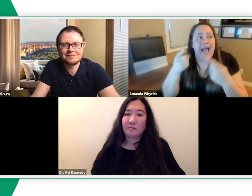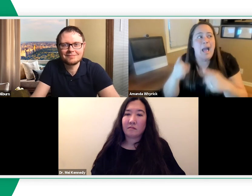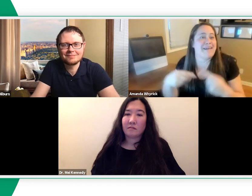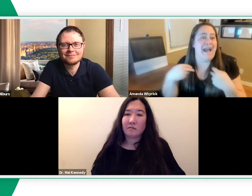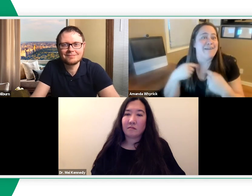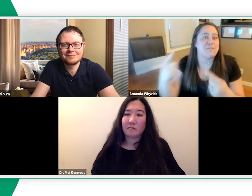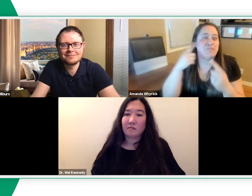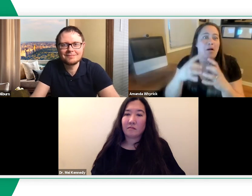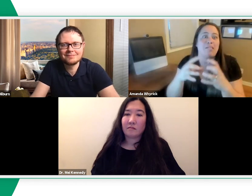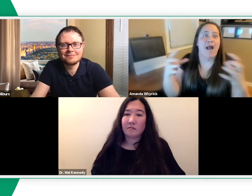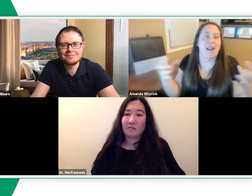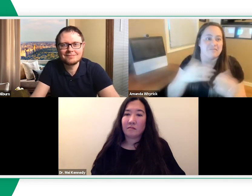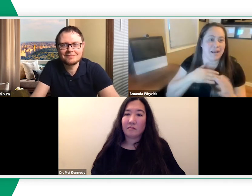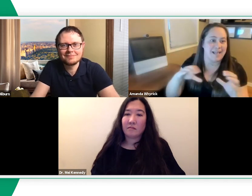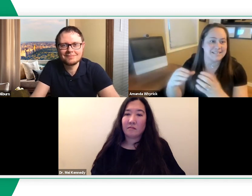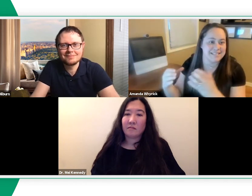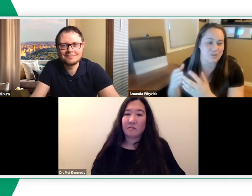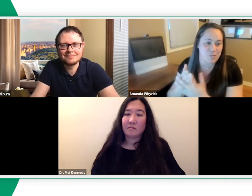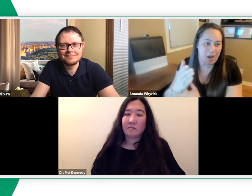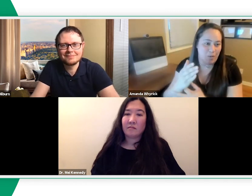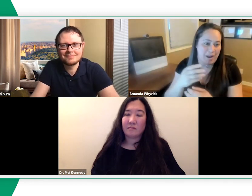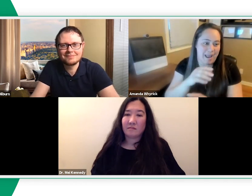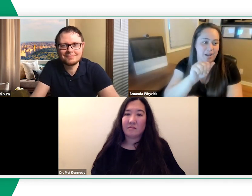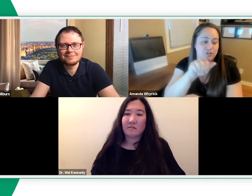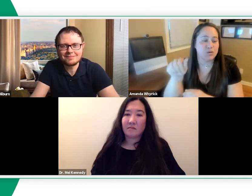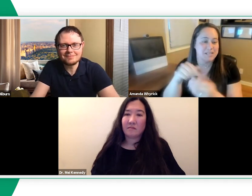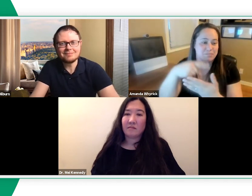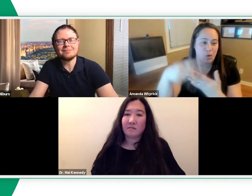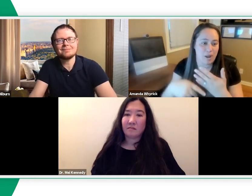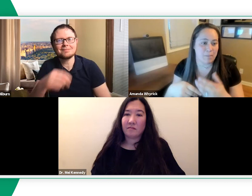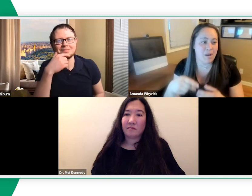I happened to have him for a lot of my classes throughout my Associate’s program. And because